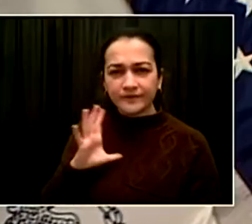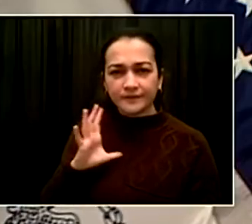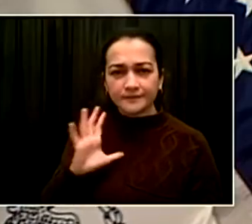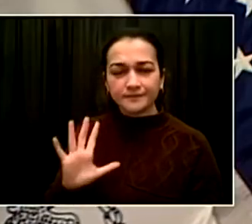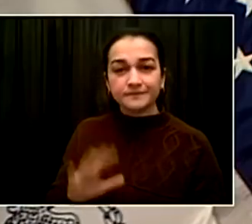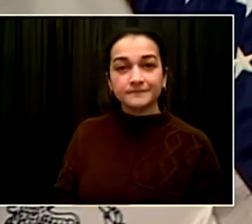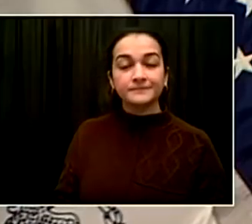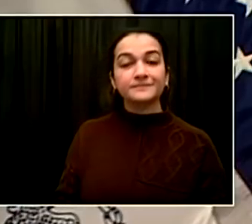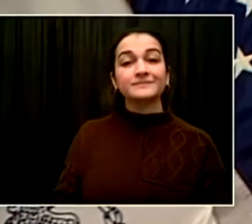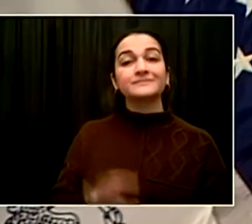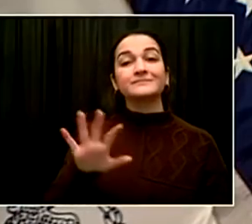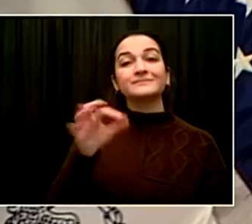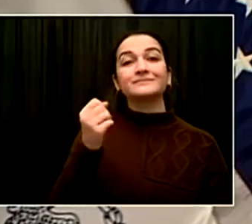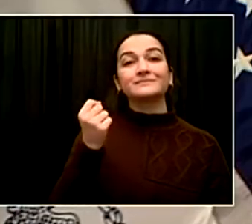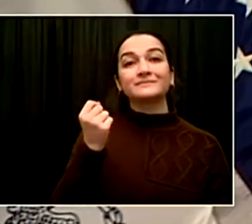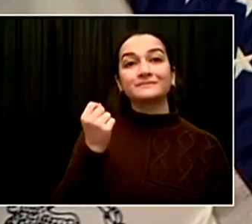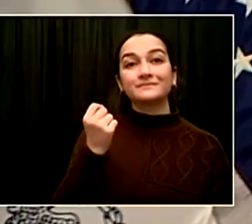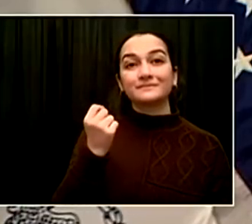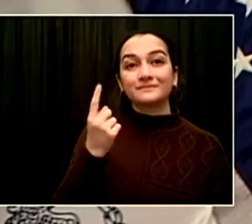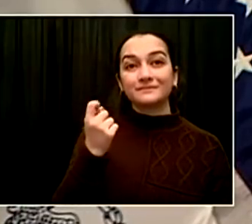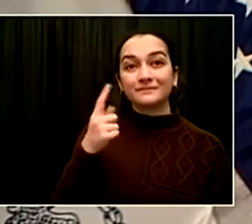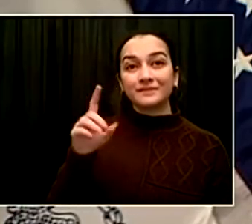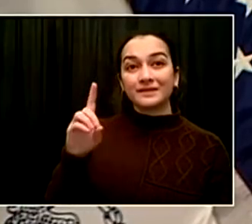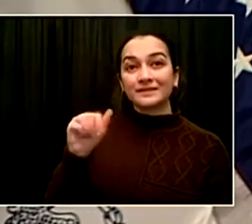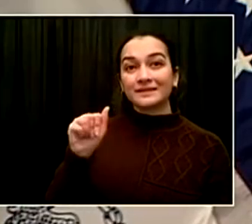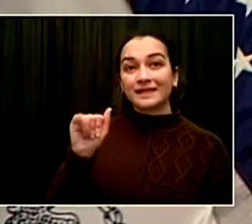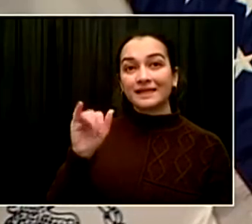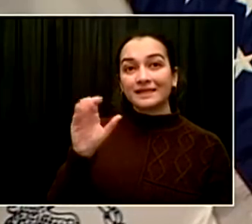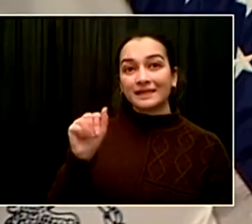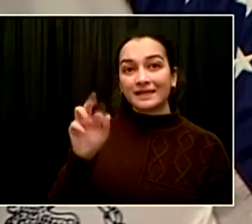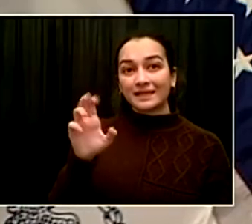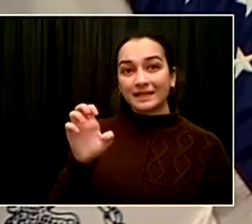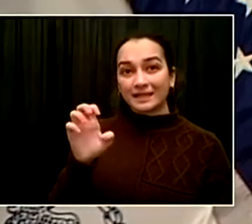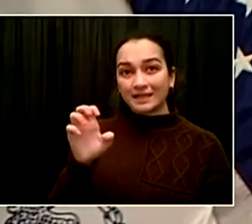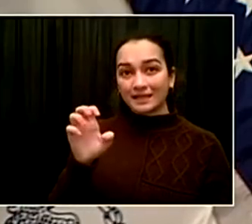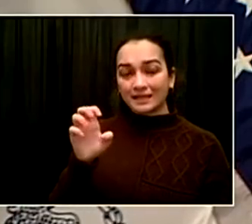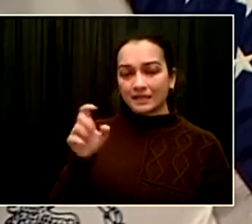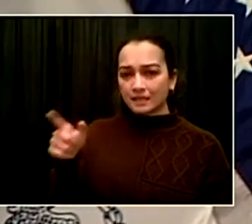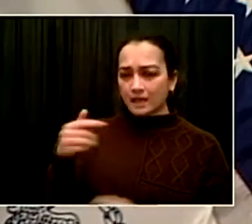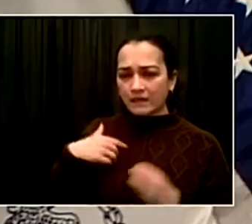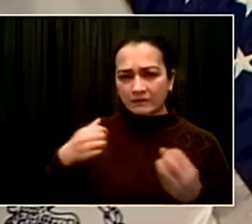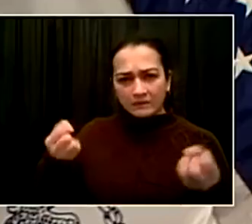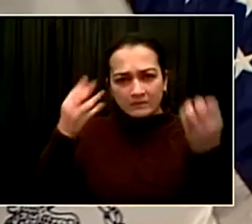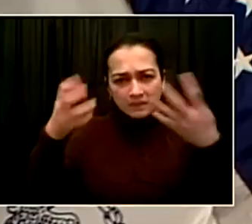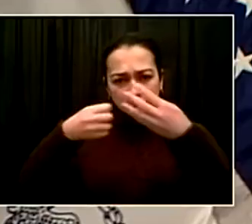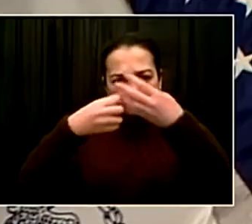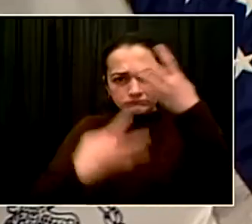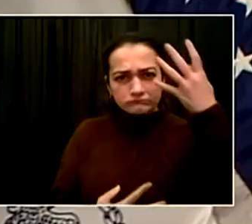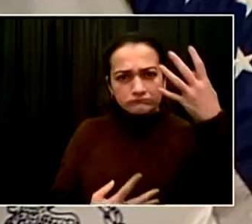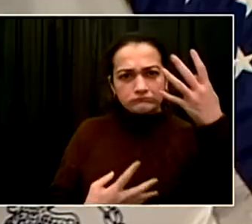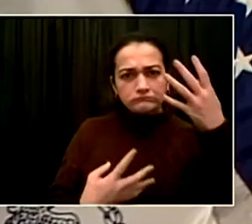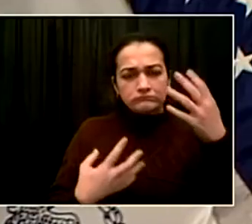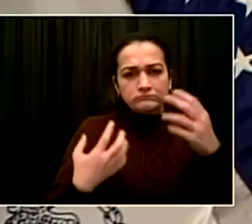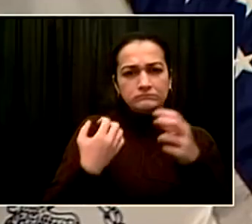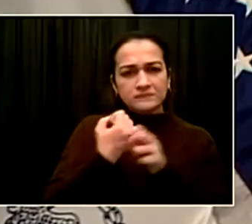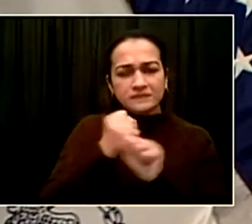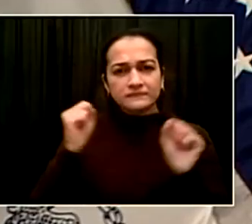LIKE WITH SCHOOLS, THERE ARE EXTENSIVE EFFORTS TO KEEP CHILDCARE SAFE. IN FACT, WHEN YOU ARE IN AN